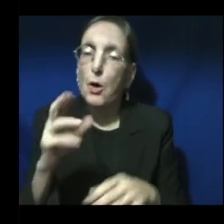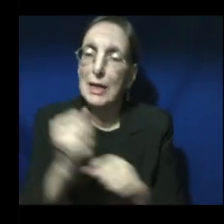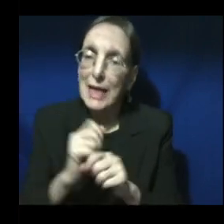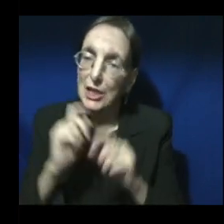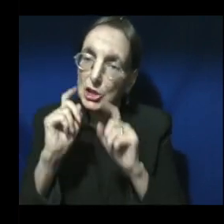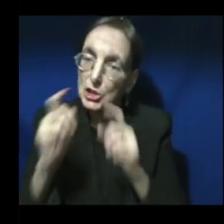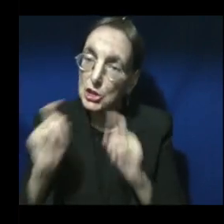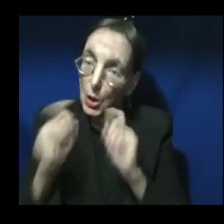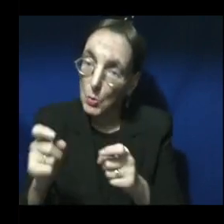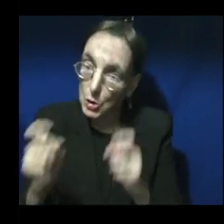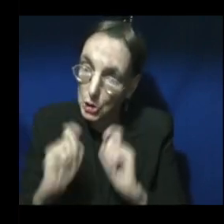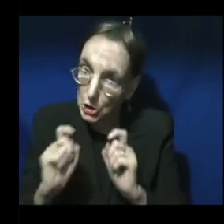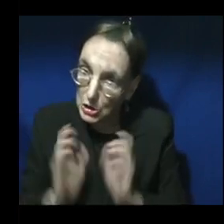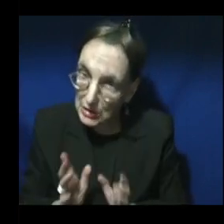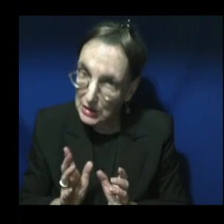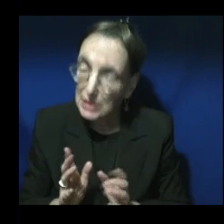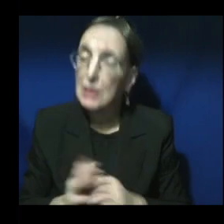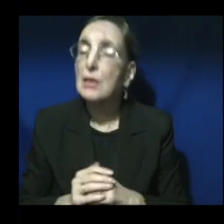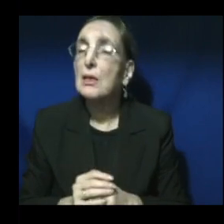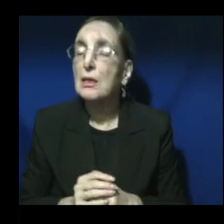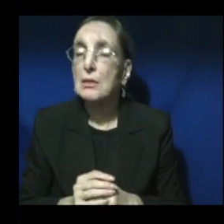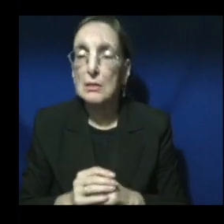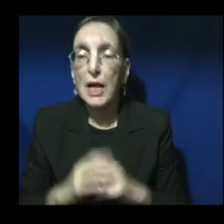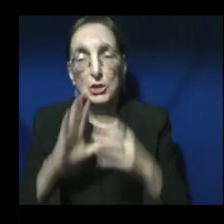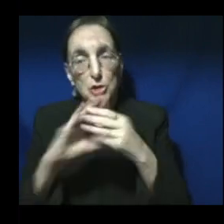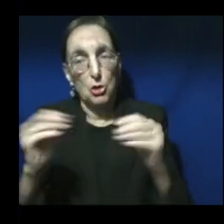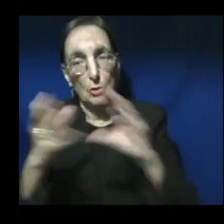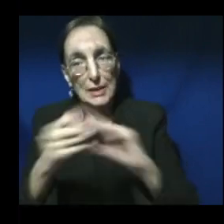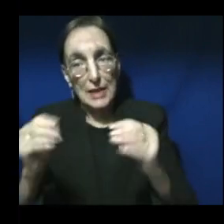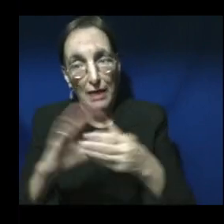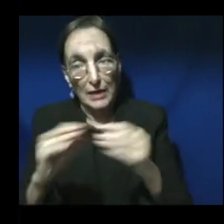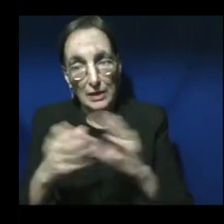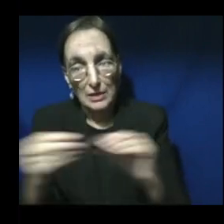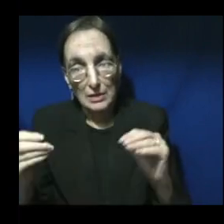talking about storytelling. Storytelling is great. What makes a more effective story?